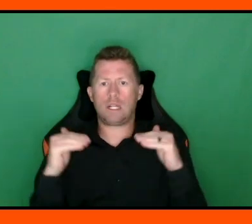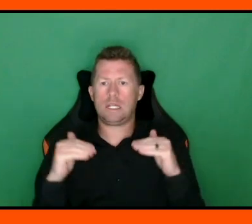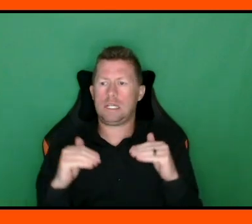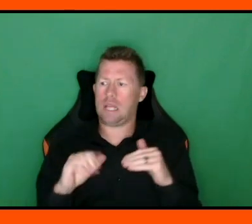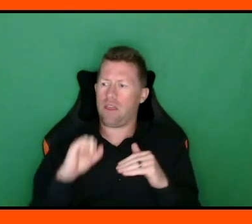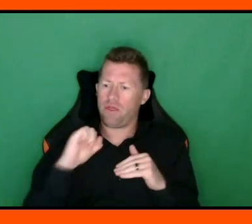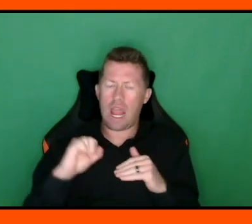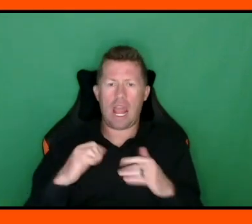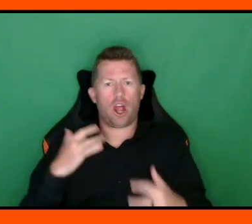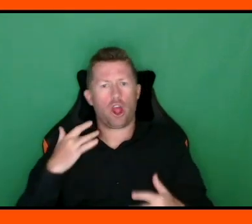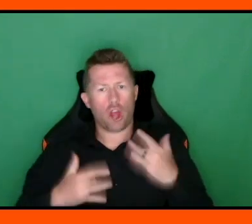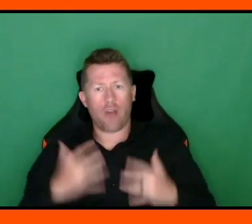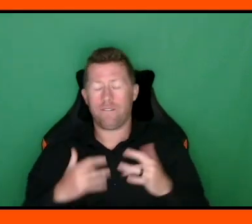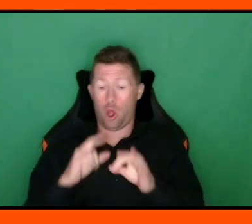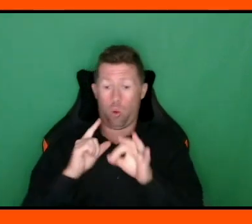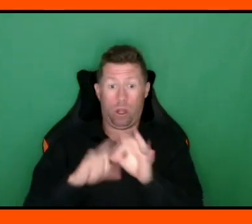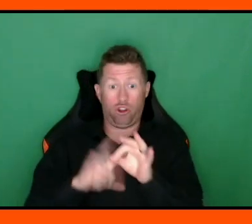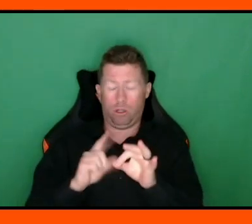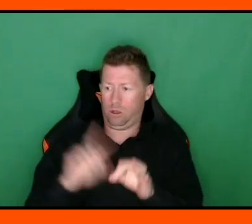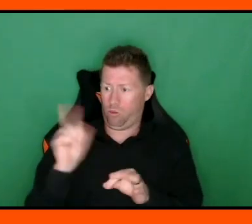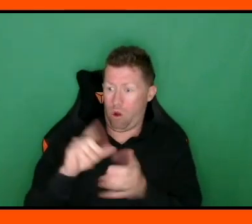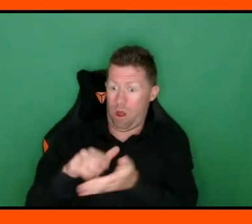That might help inform some of our processes too which is a bonus.